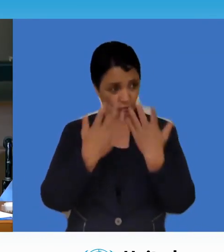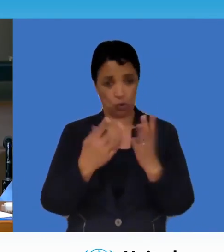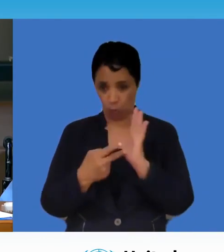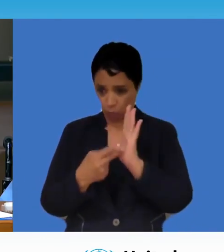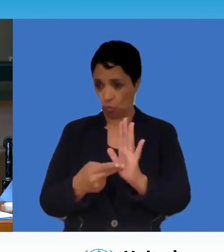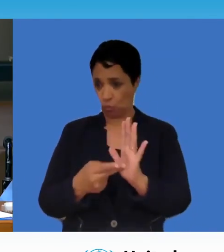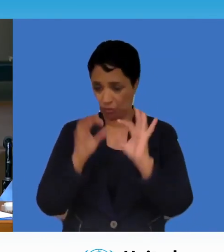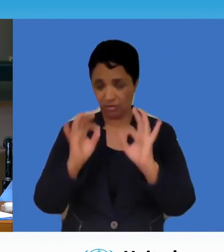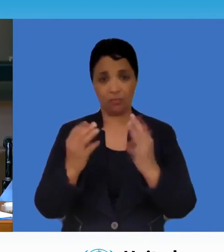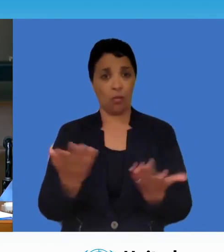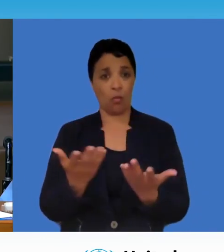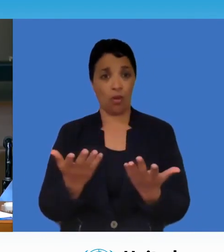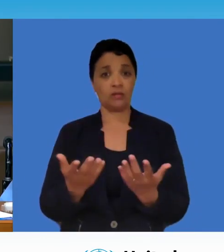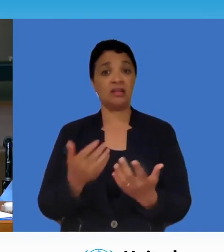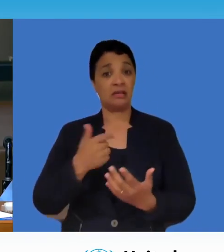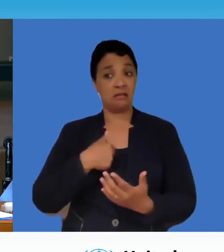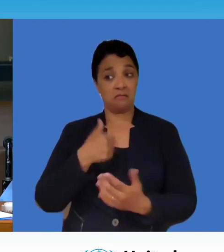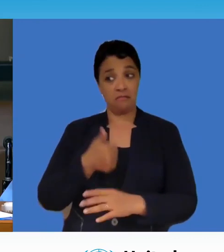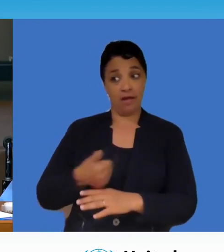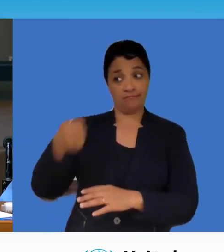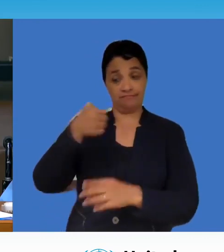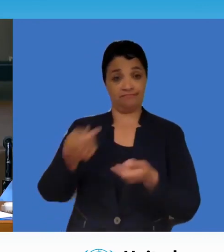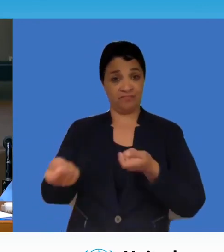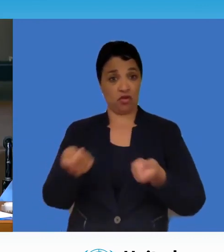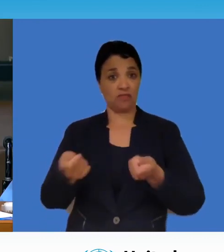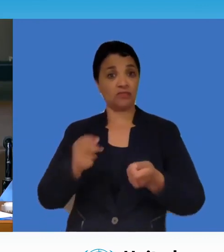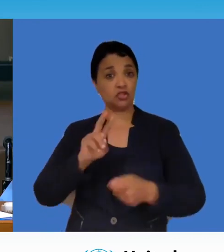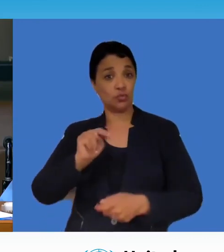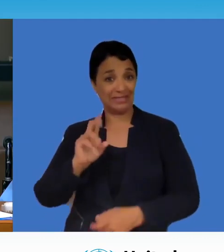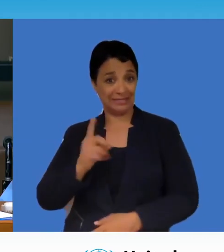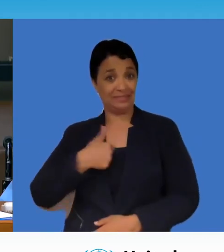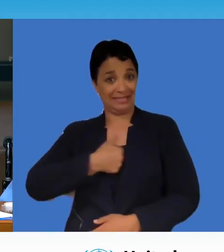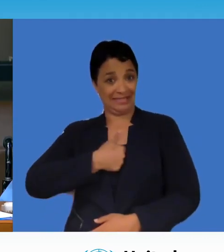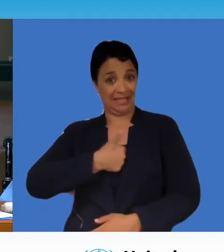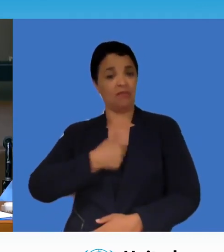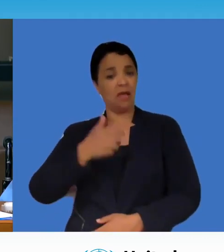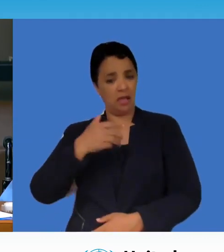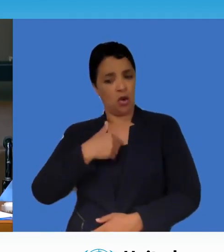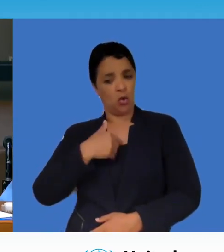together of good examples from my perspective of head of governance at undp I think one of